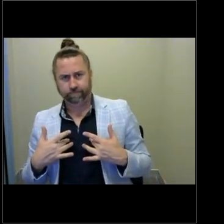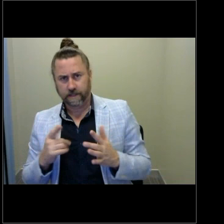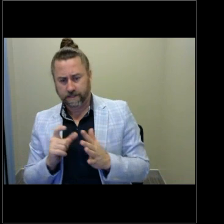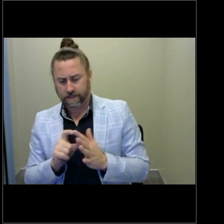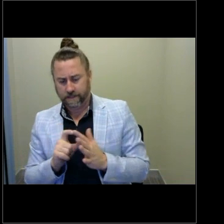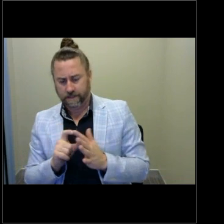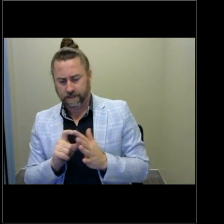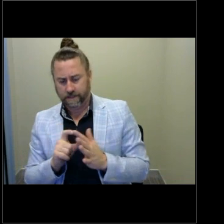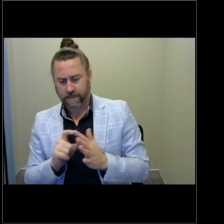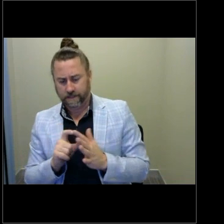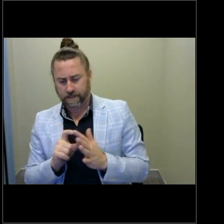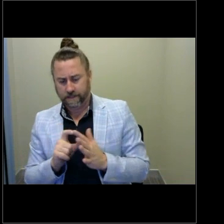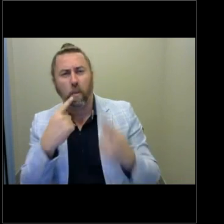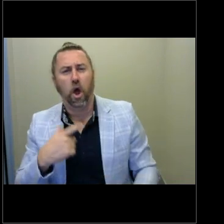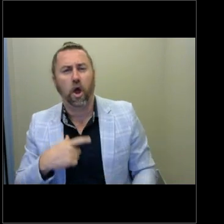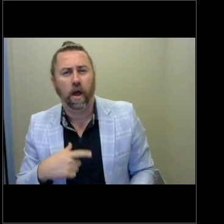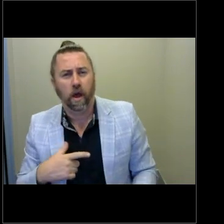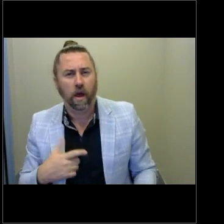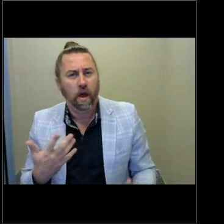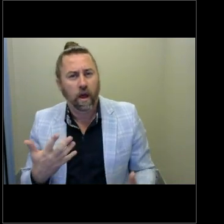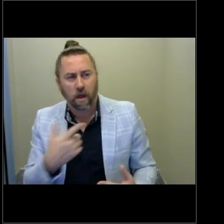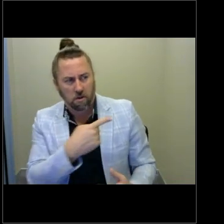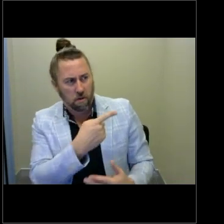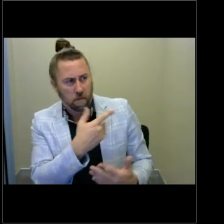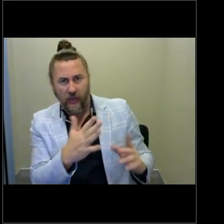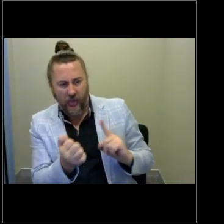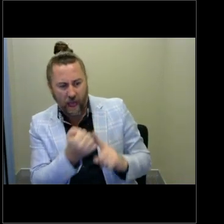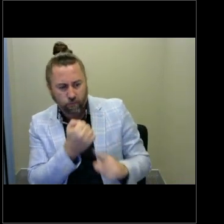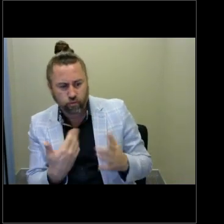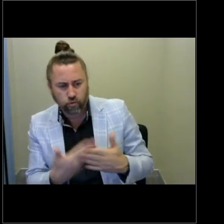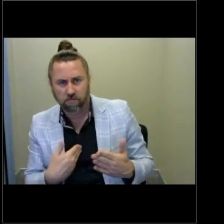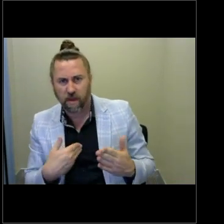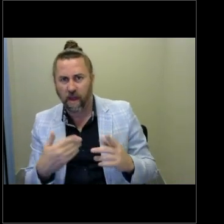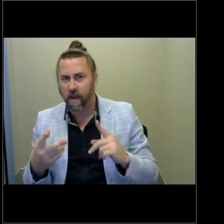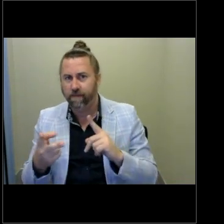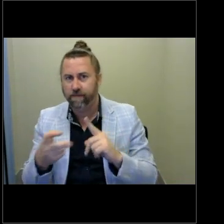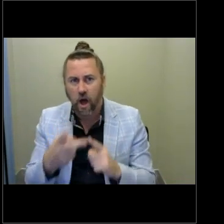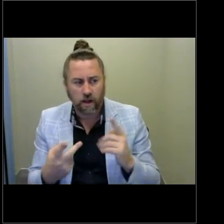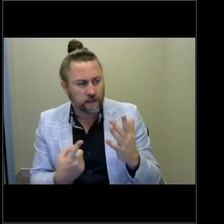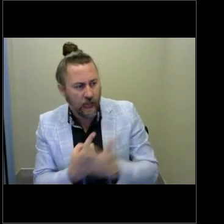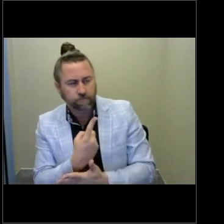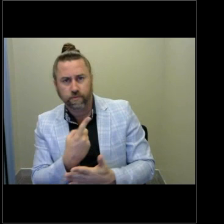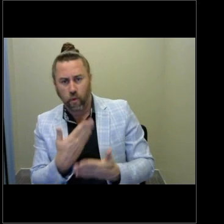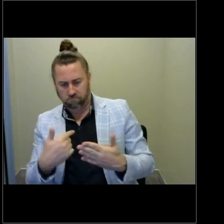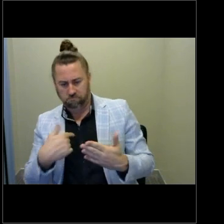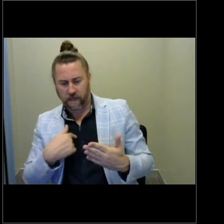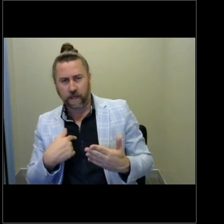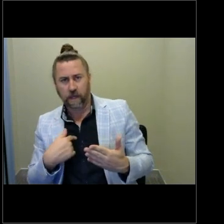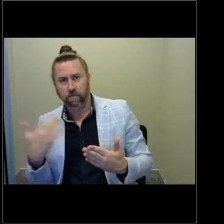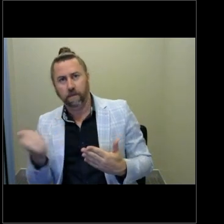so what abusive behaviours have been occurring, considering whether or not they want to name